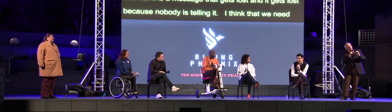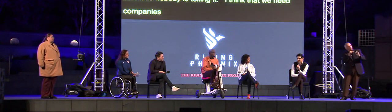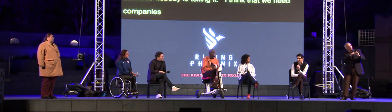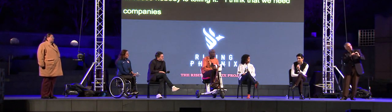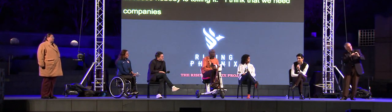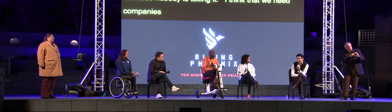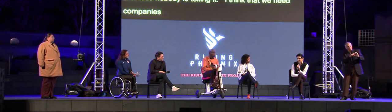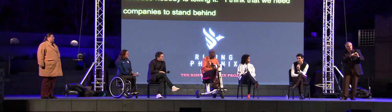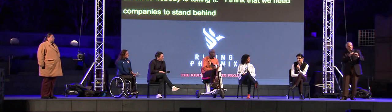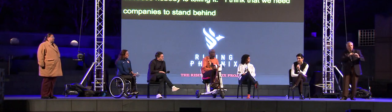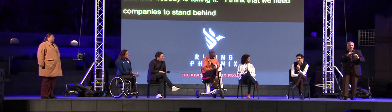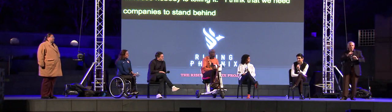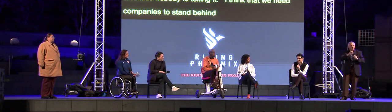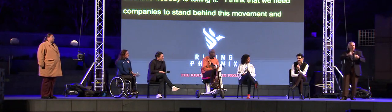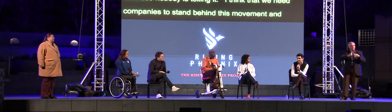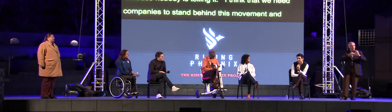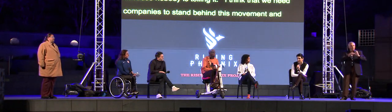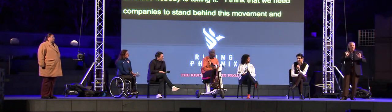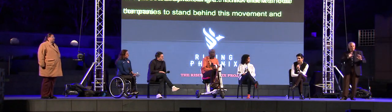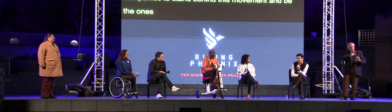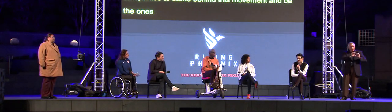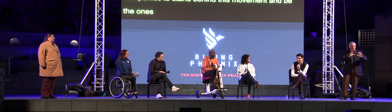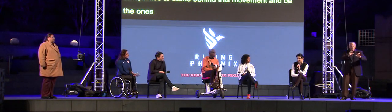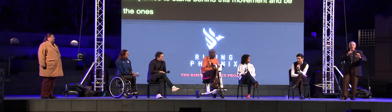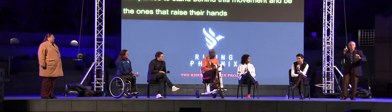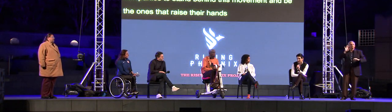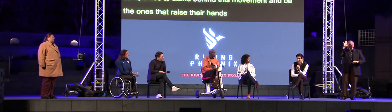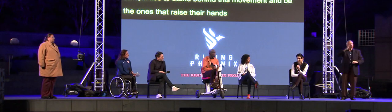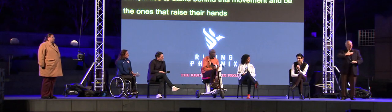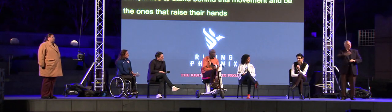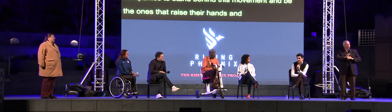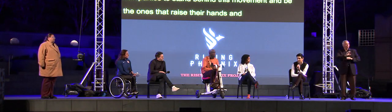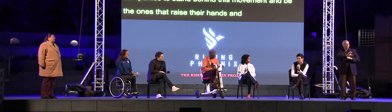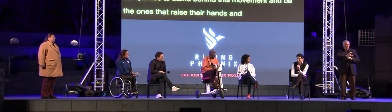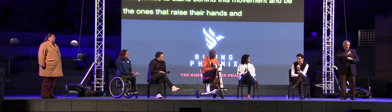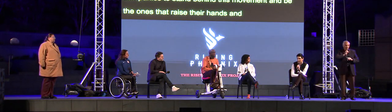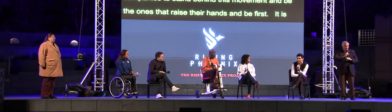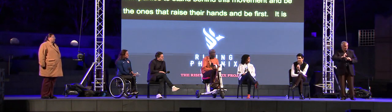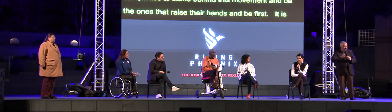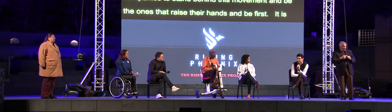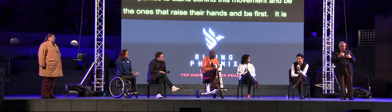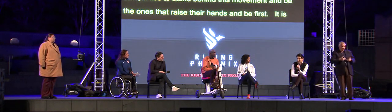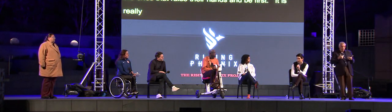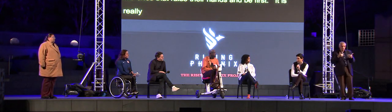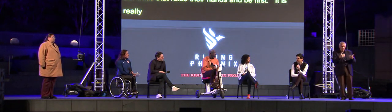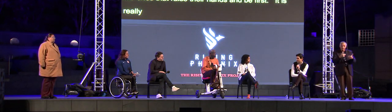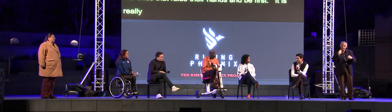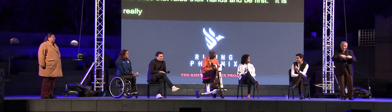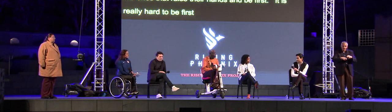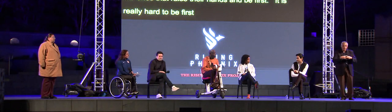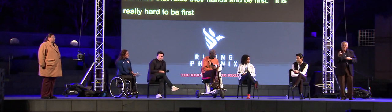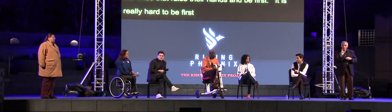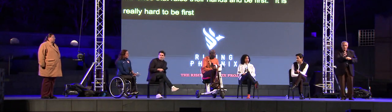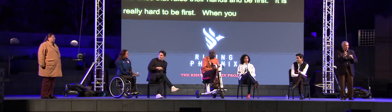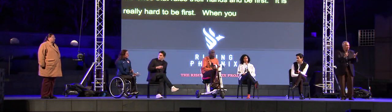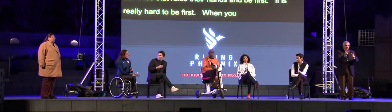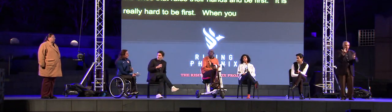and be the ones that raise their hands and be first. Because it's really hard to be first, but when you are first, you start a movement.